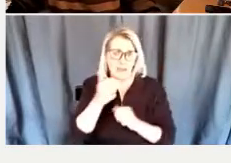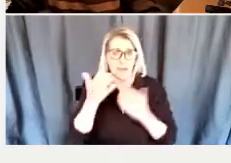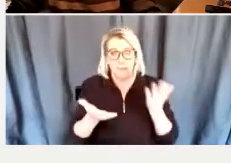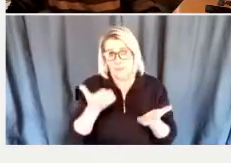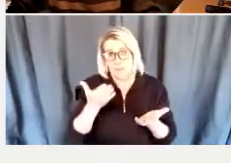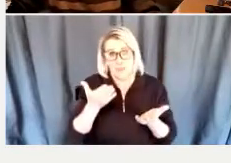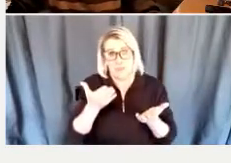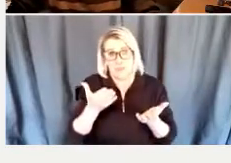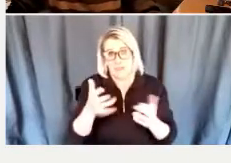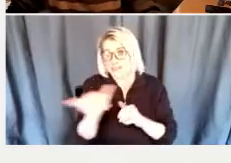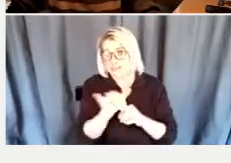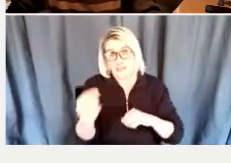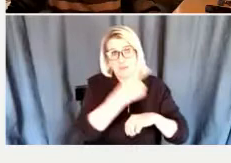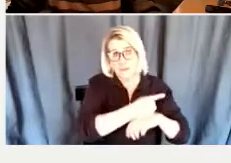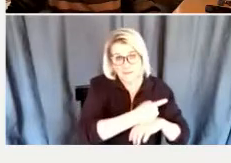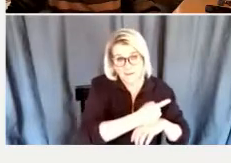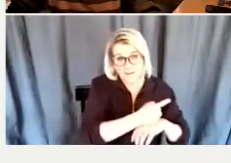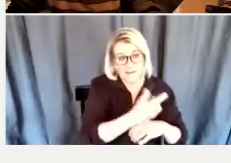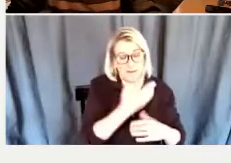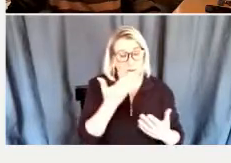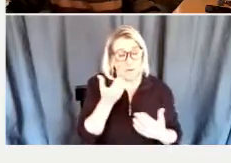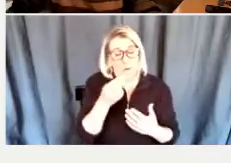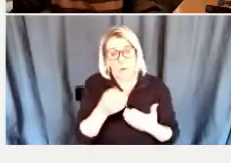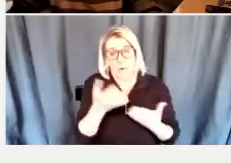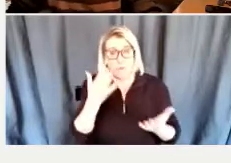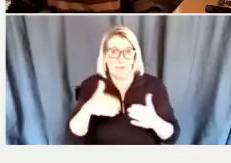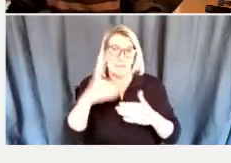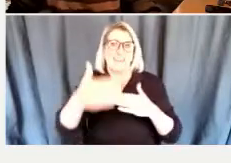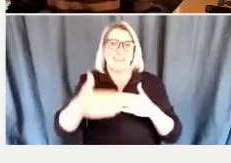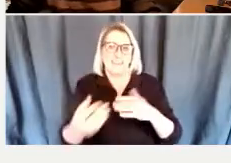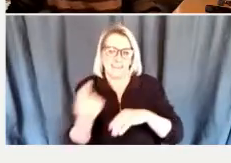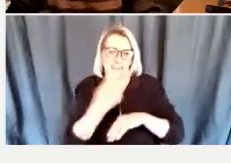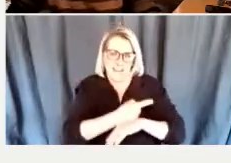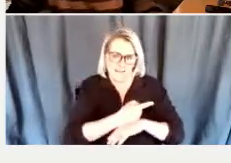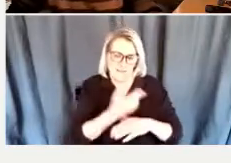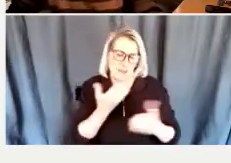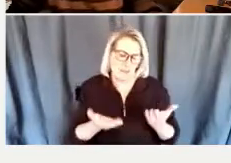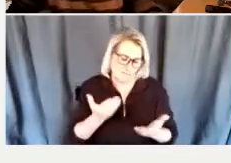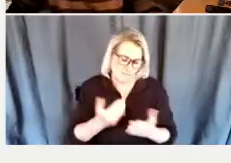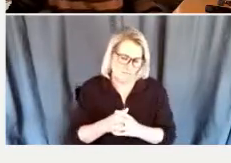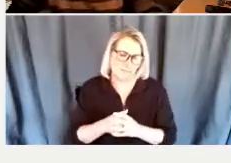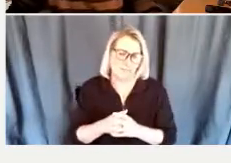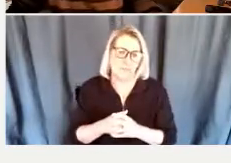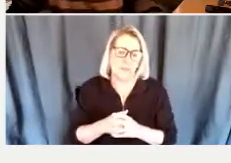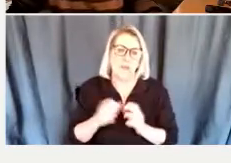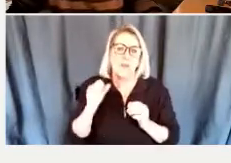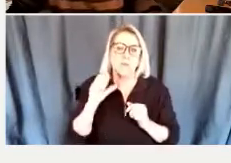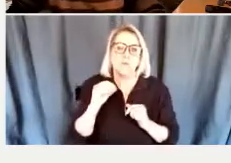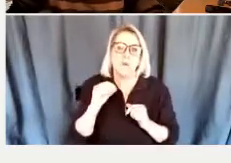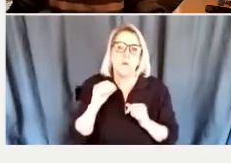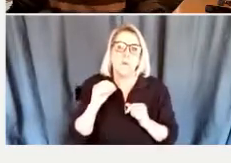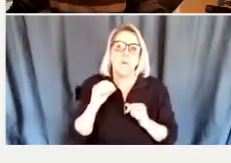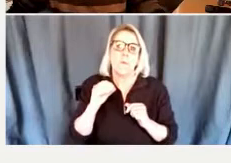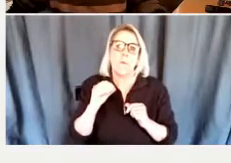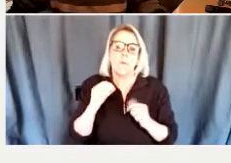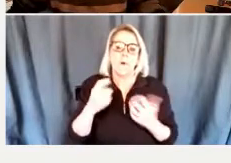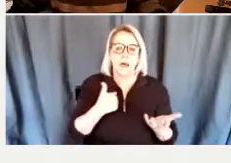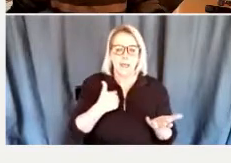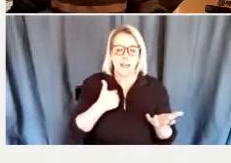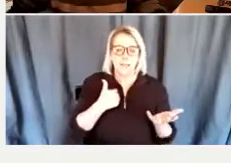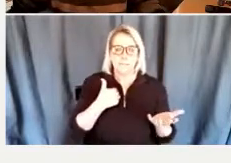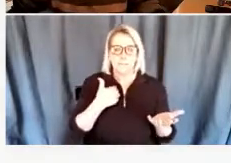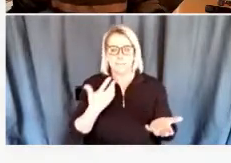day, 14:19:24 or at most, next day. So I... Let's